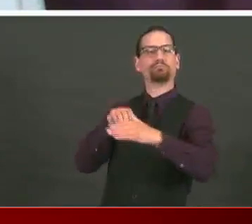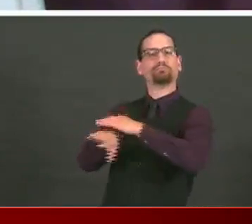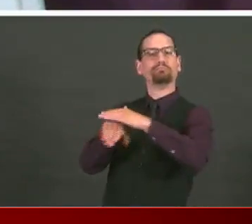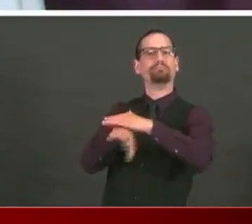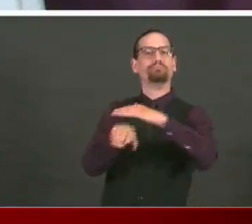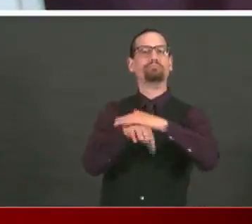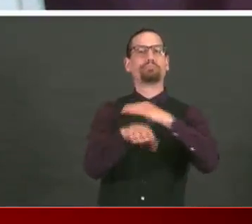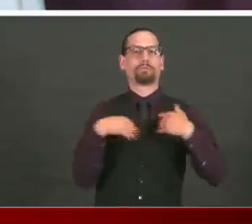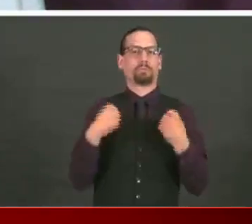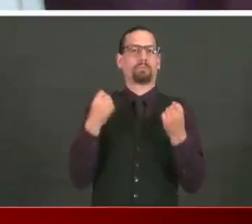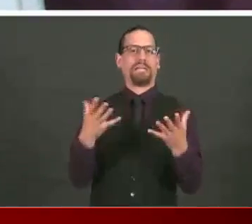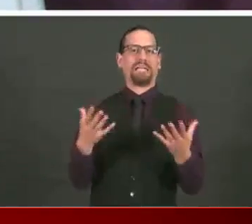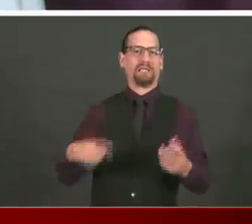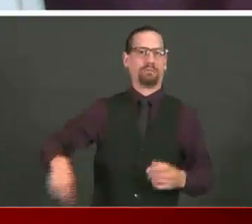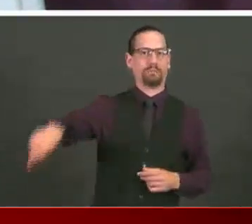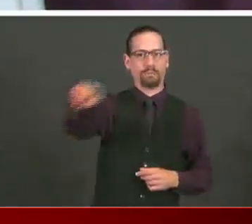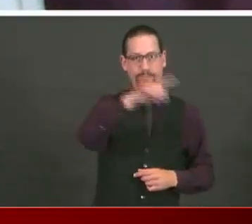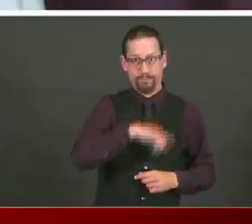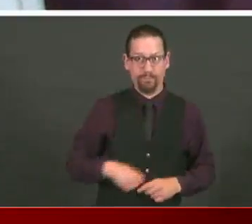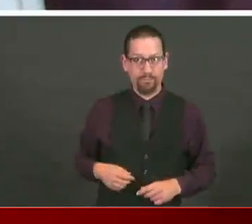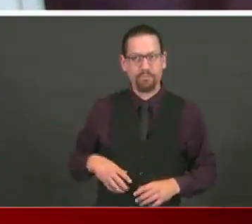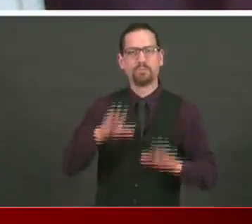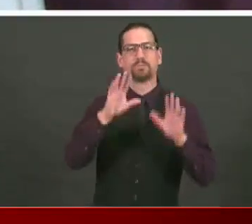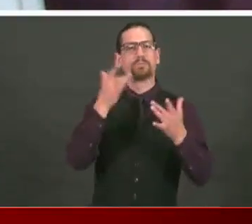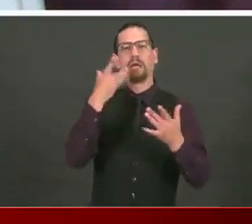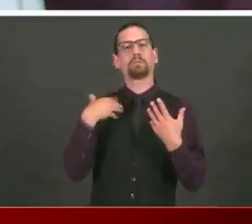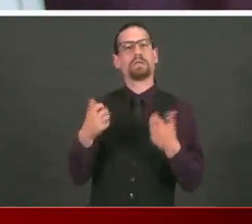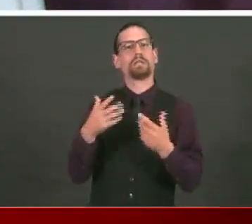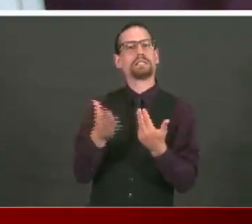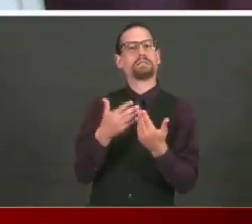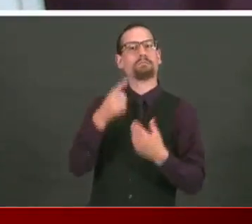COMMUNITY HEALTH CLINICS. WE WANTED TO BE EASIER IN YOUR